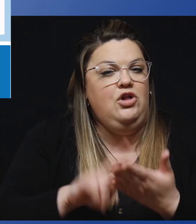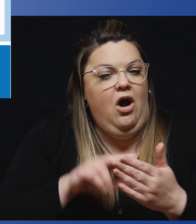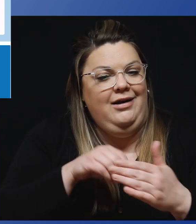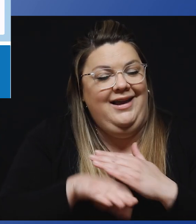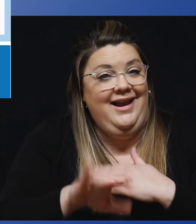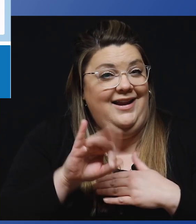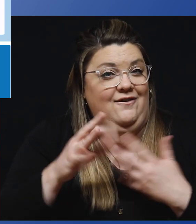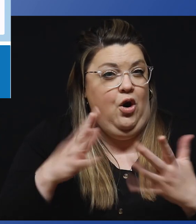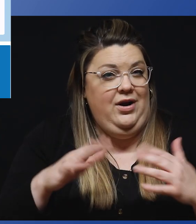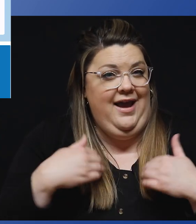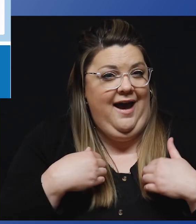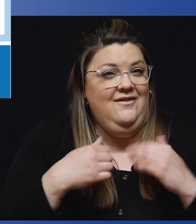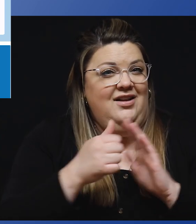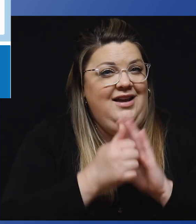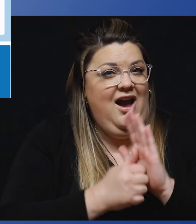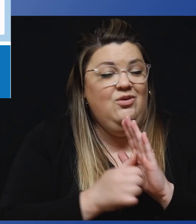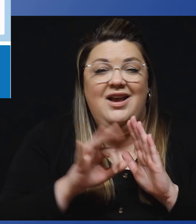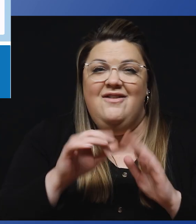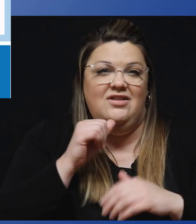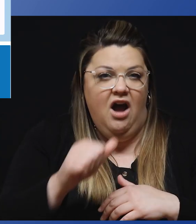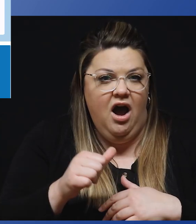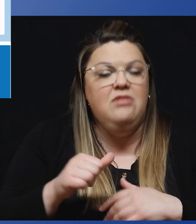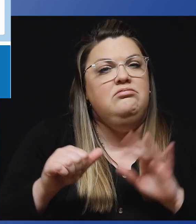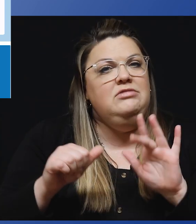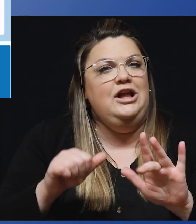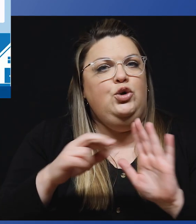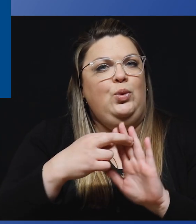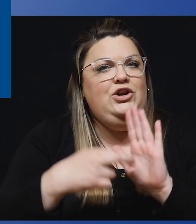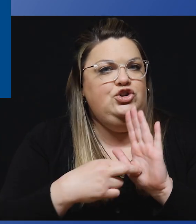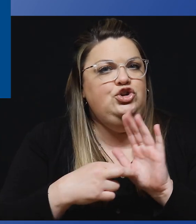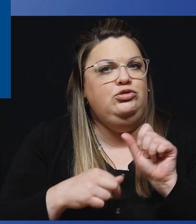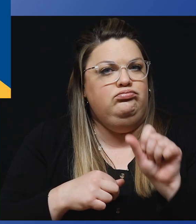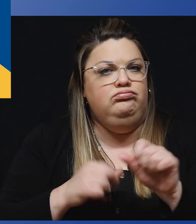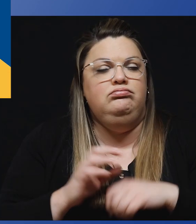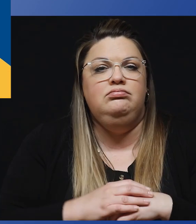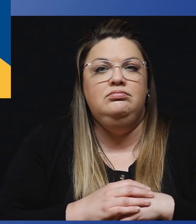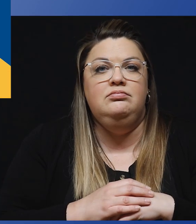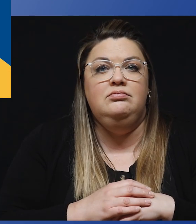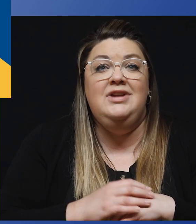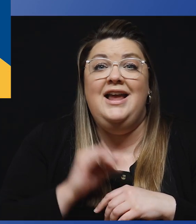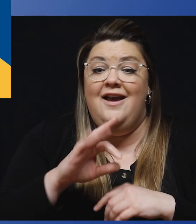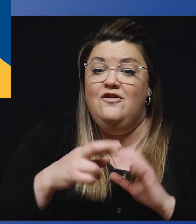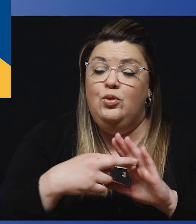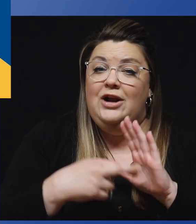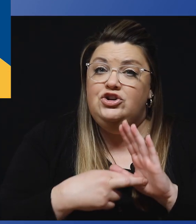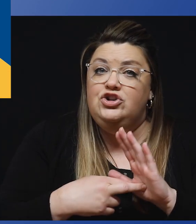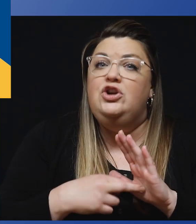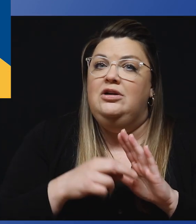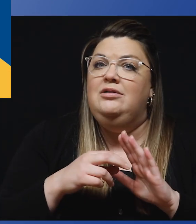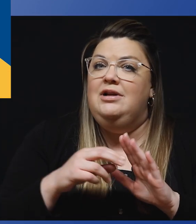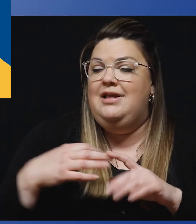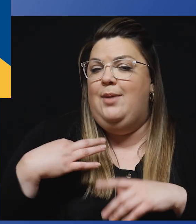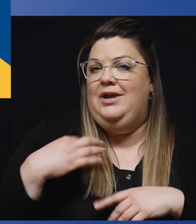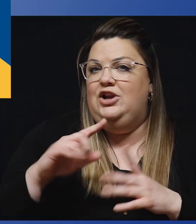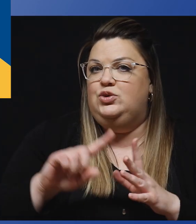If you do not, please select the Register button. If you are registering, the application will begin with a few questions